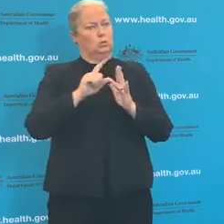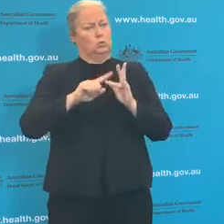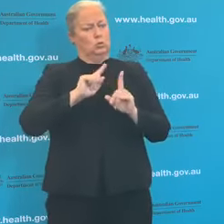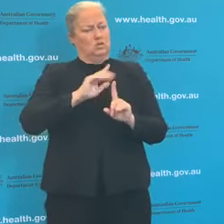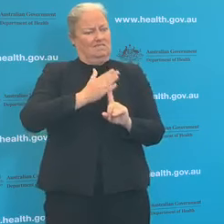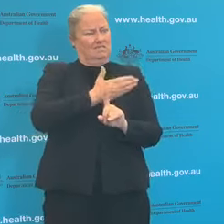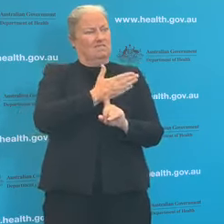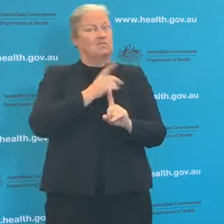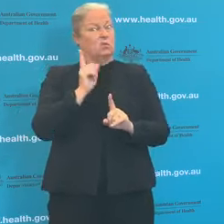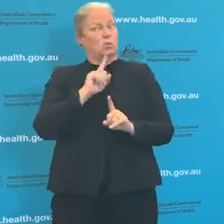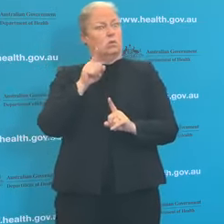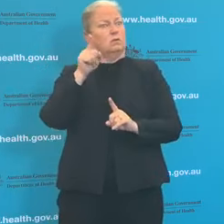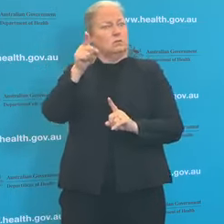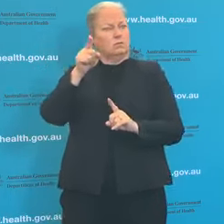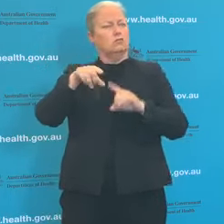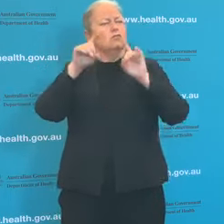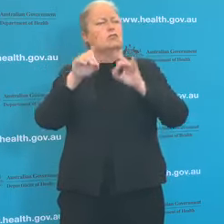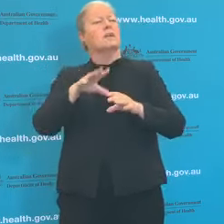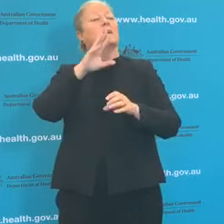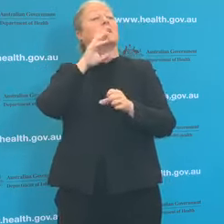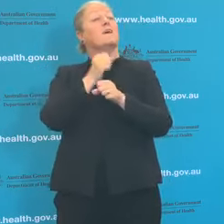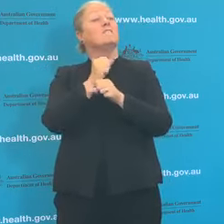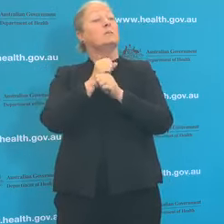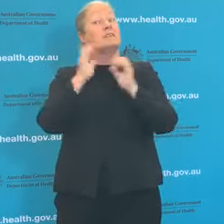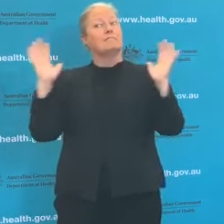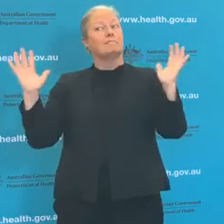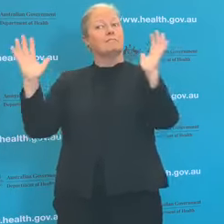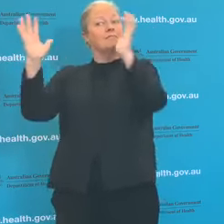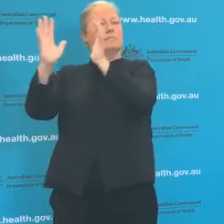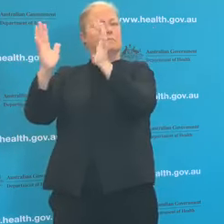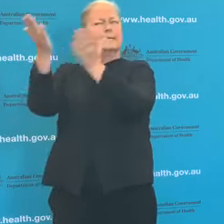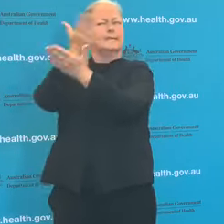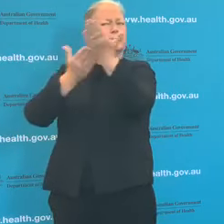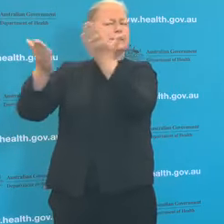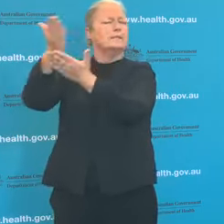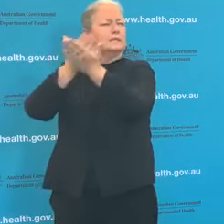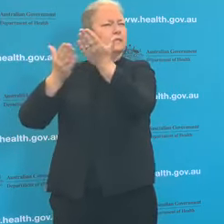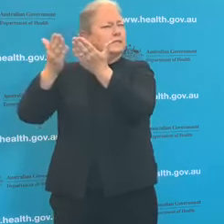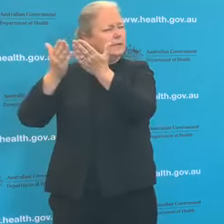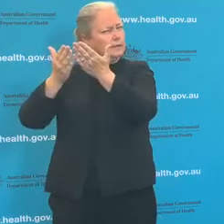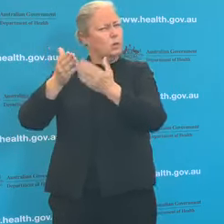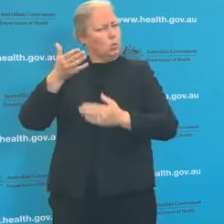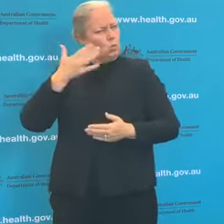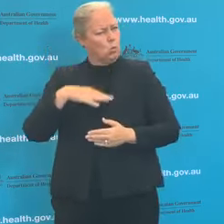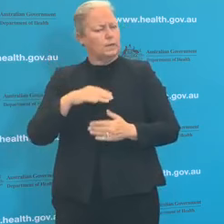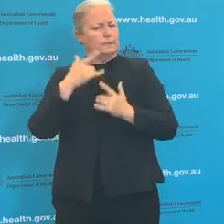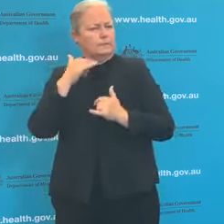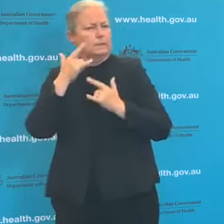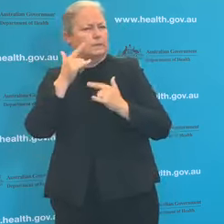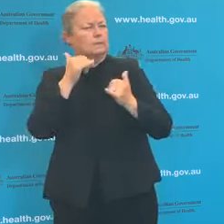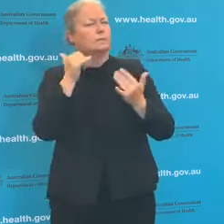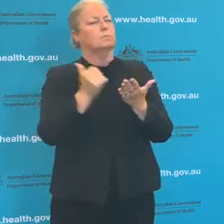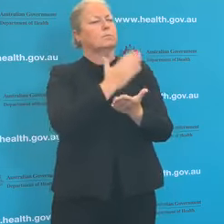said for us to have in place before we consider relaxing restrictions. The other